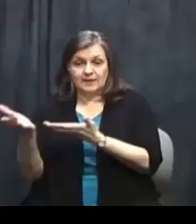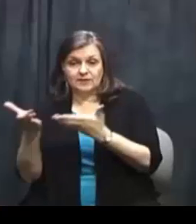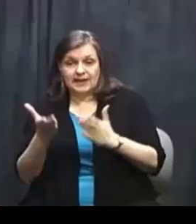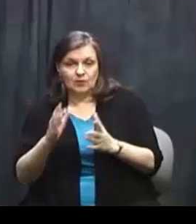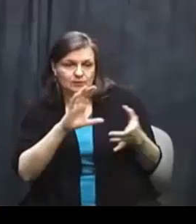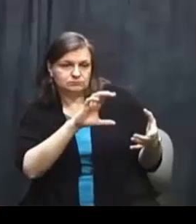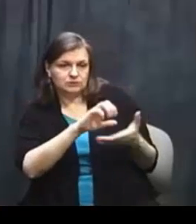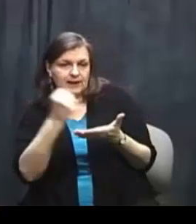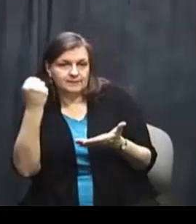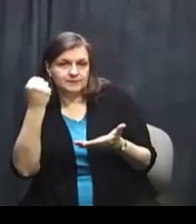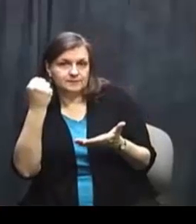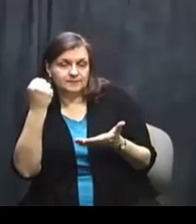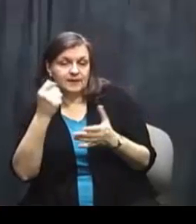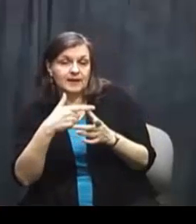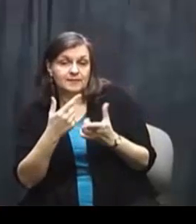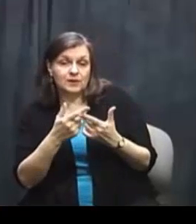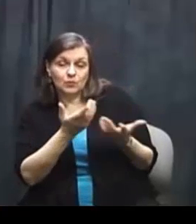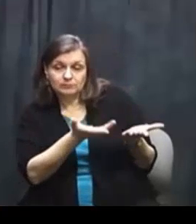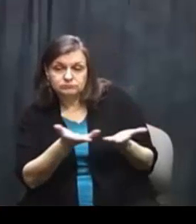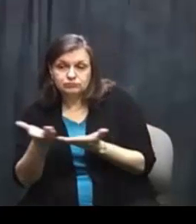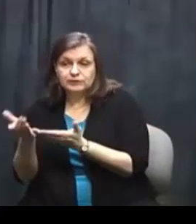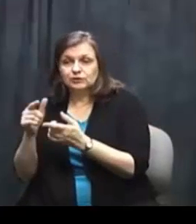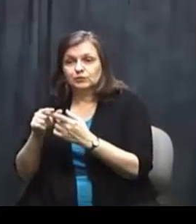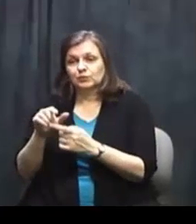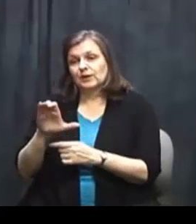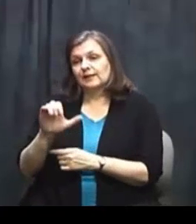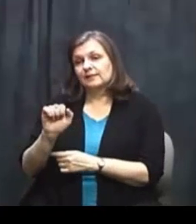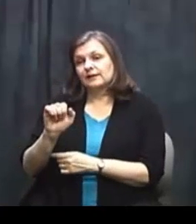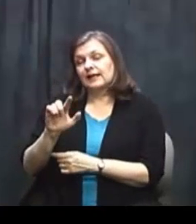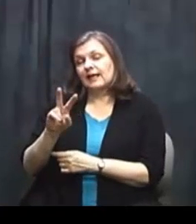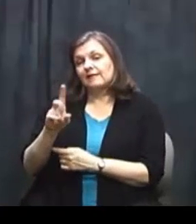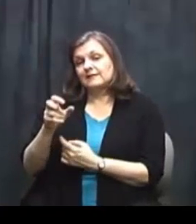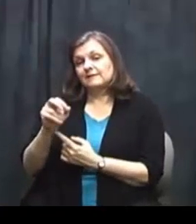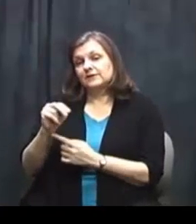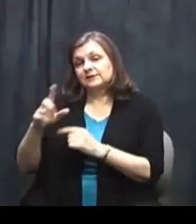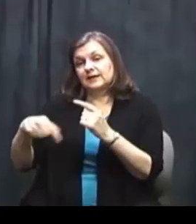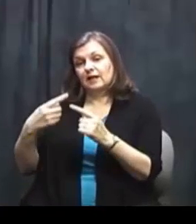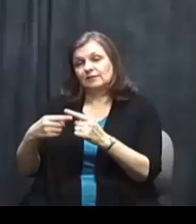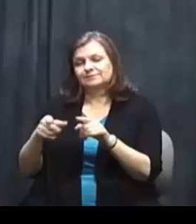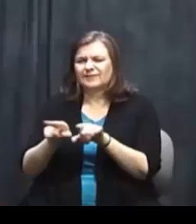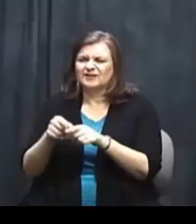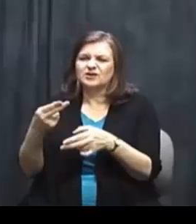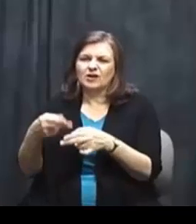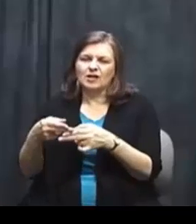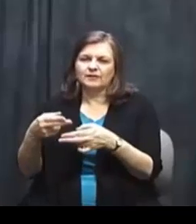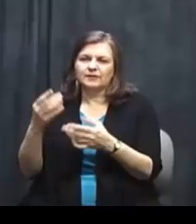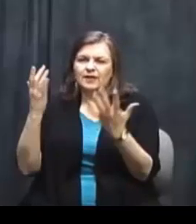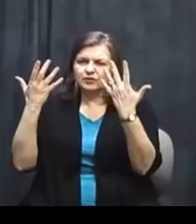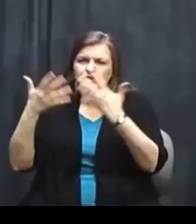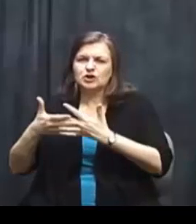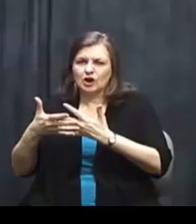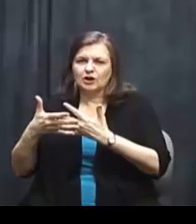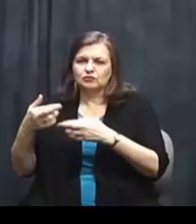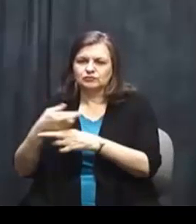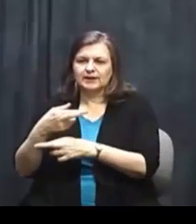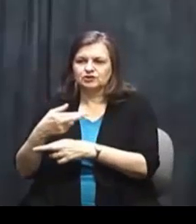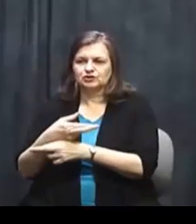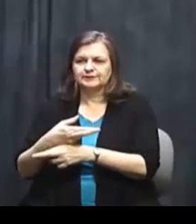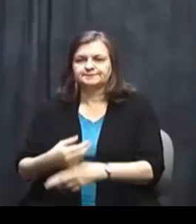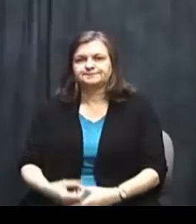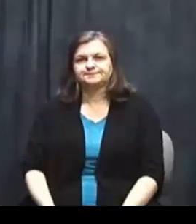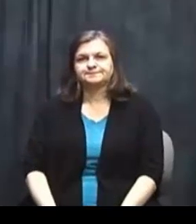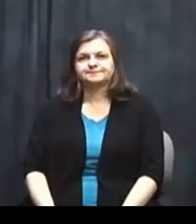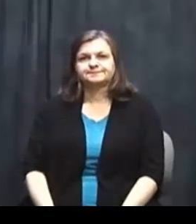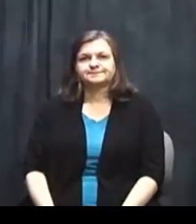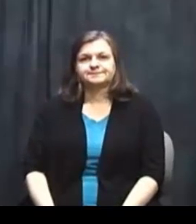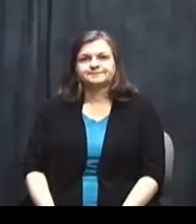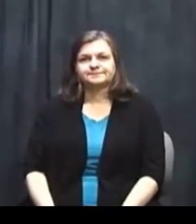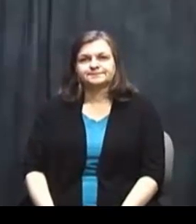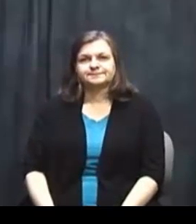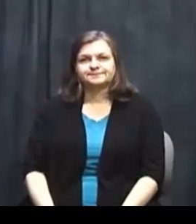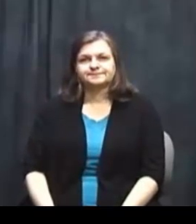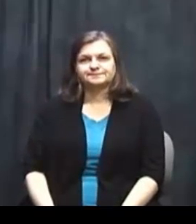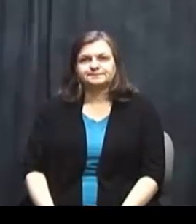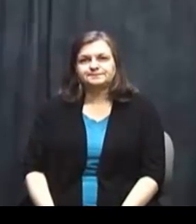so that we can make it into the Calvin cycle -- remember this is also know as the dark reaction